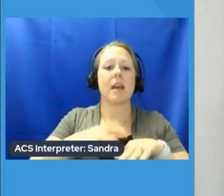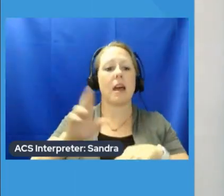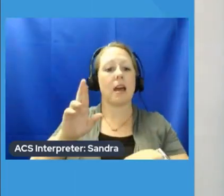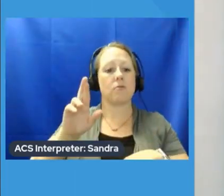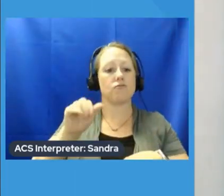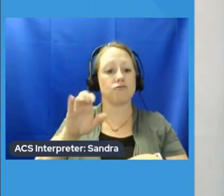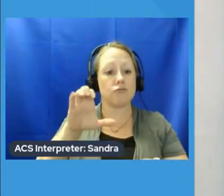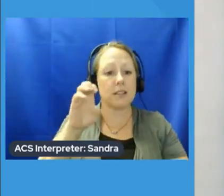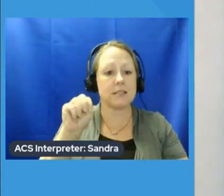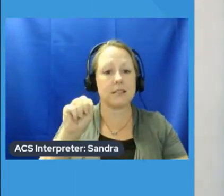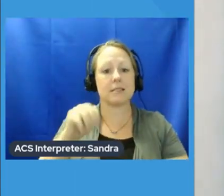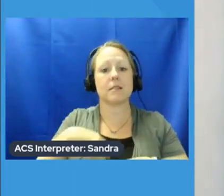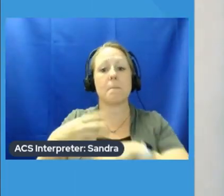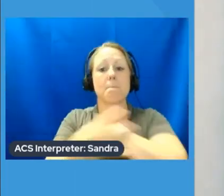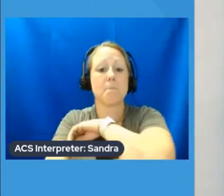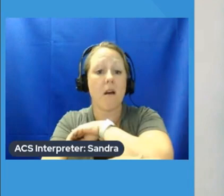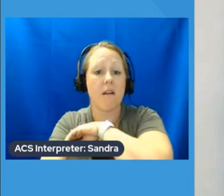that are faced by many children and families.